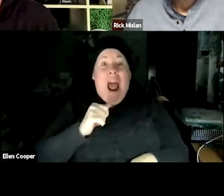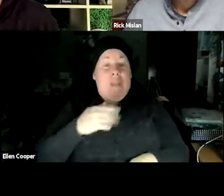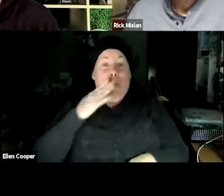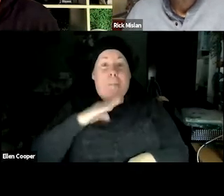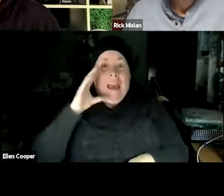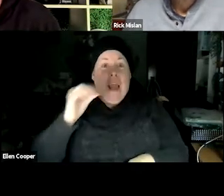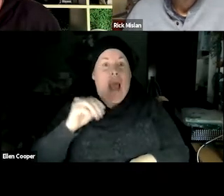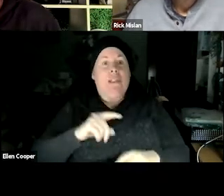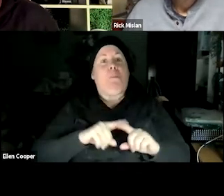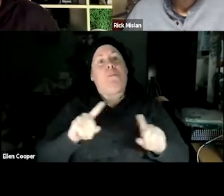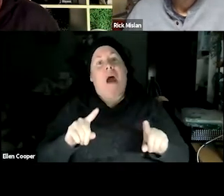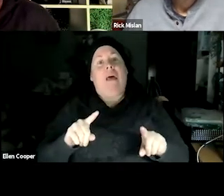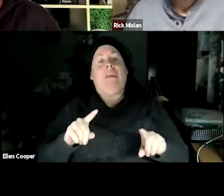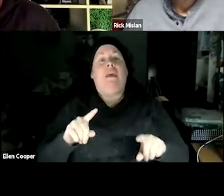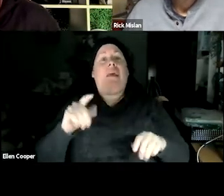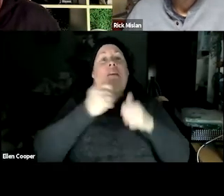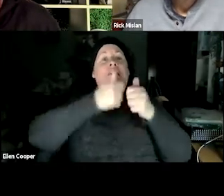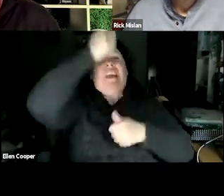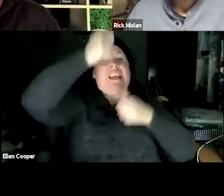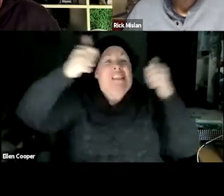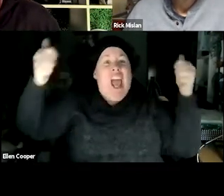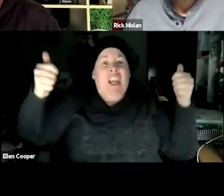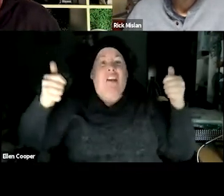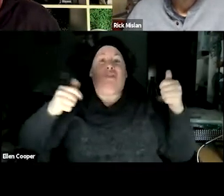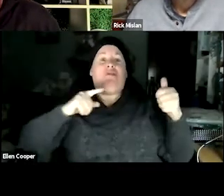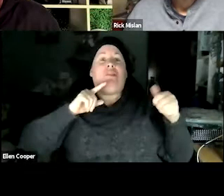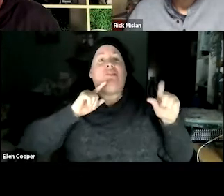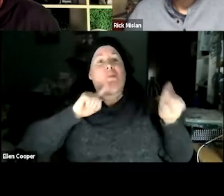response from executives, I swear causes more damage than the breach.